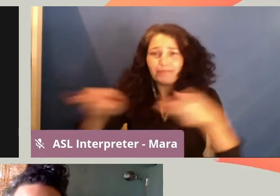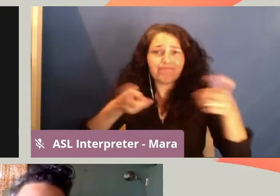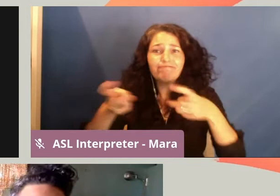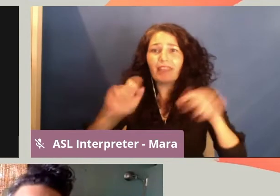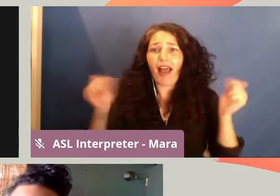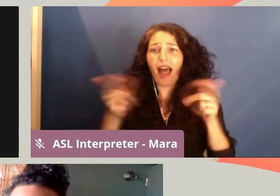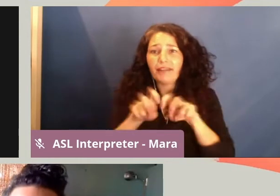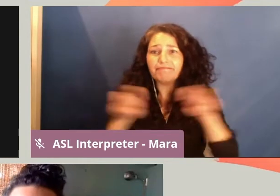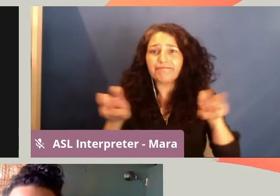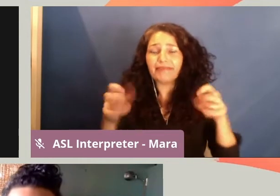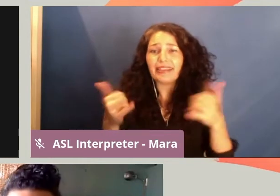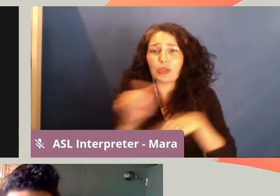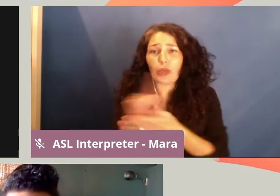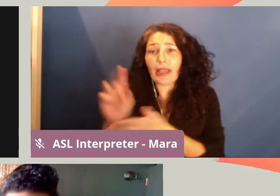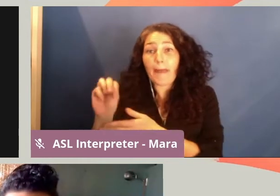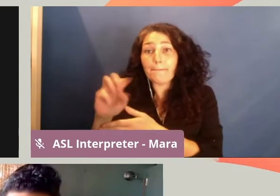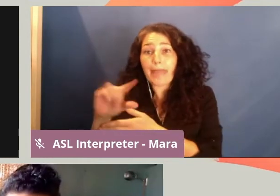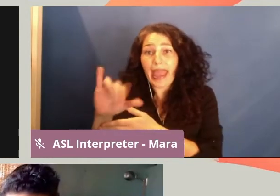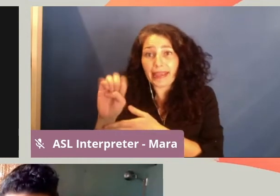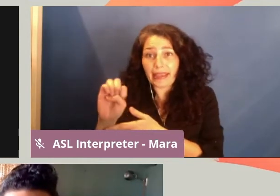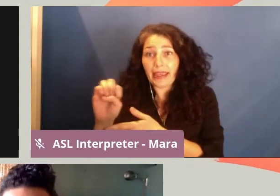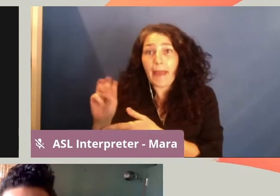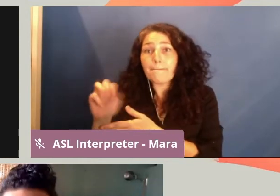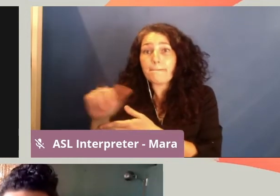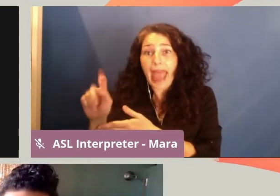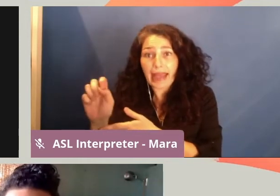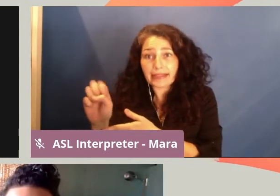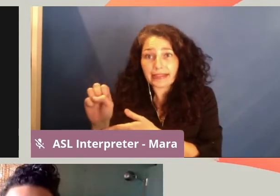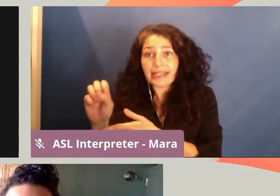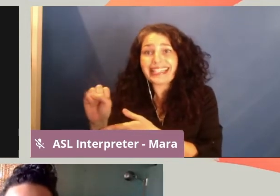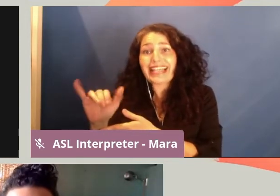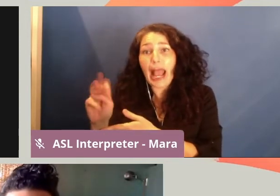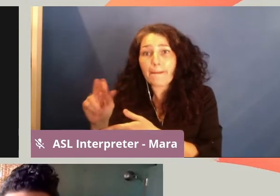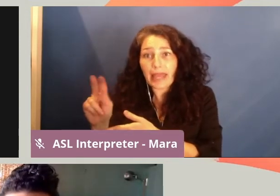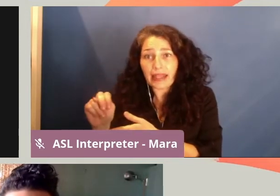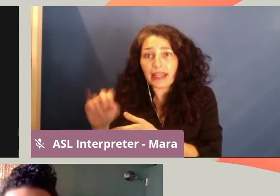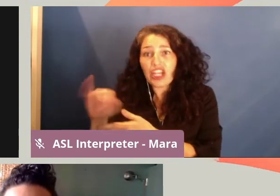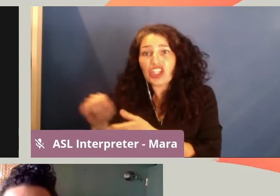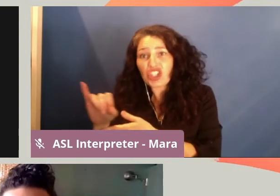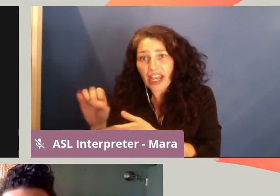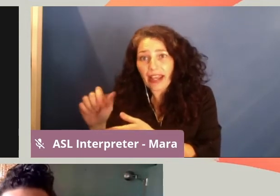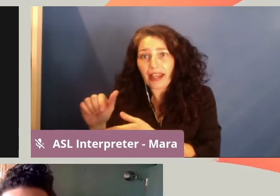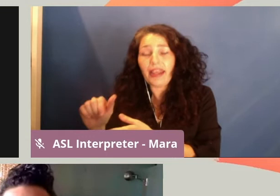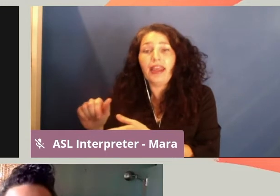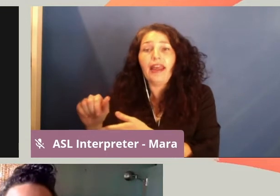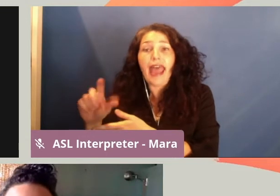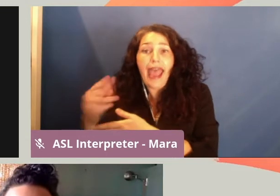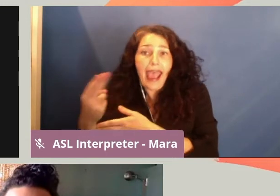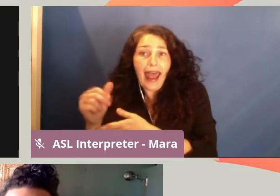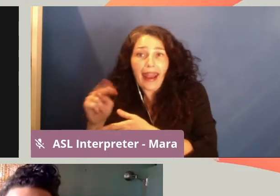Maggie, Nat, Simon, Jane Leanne, Hannah, Cassidy, and the crux team, Lauren, JR, JM,